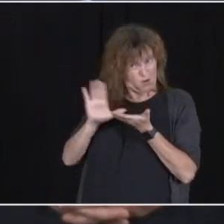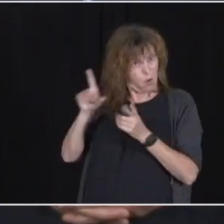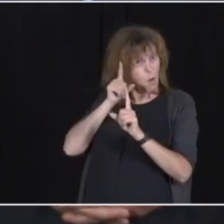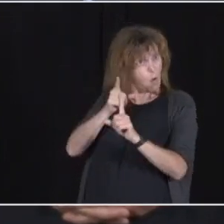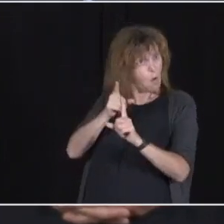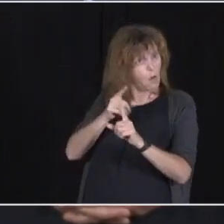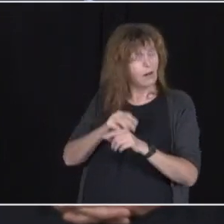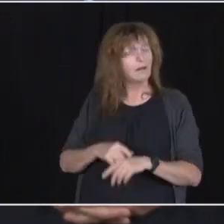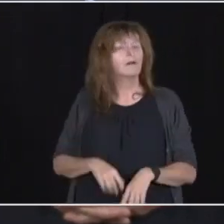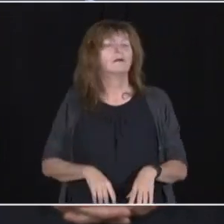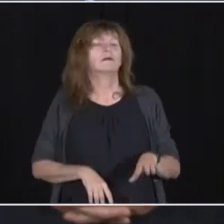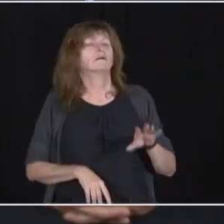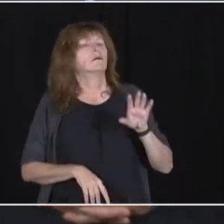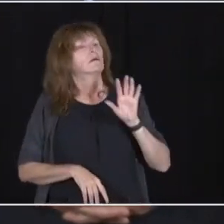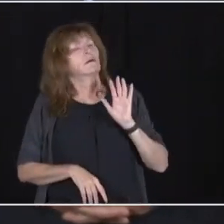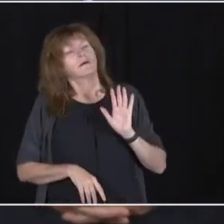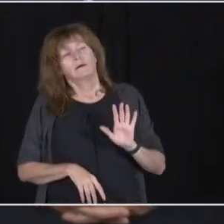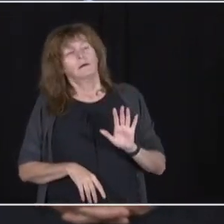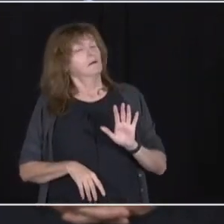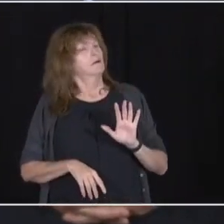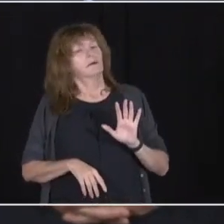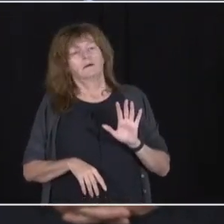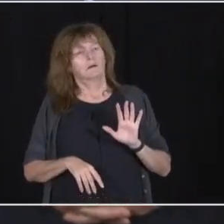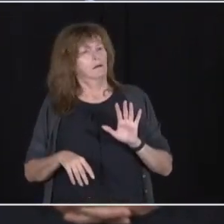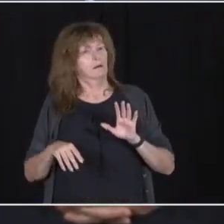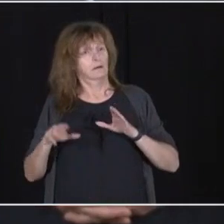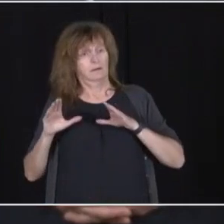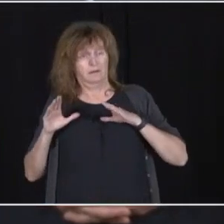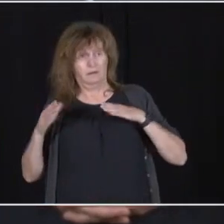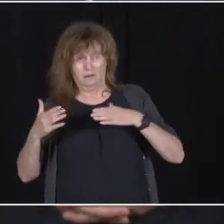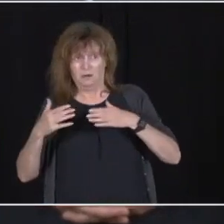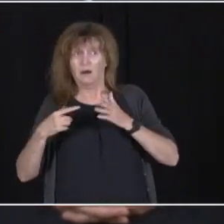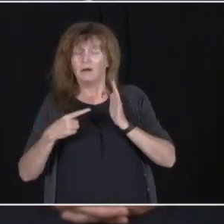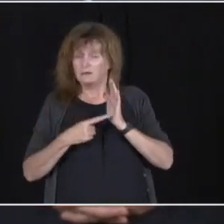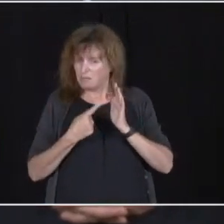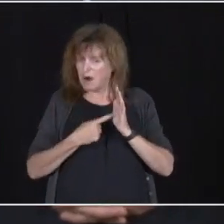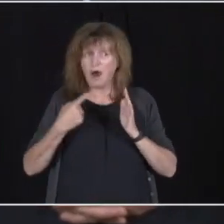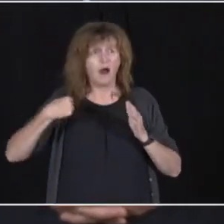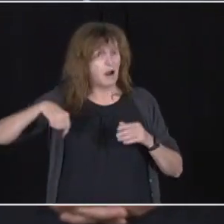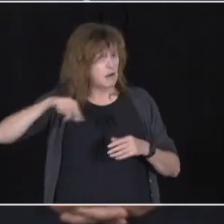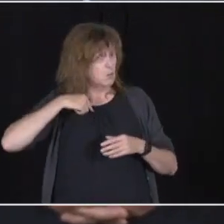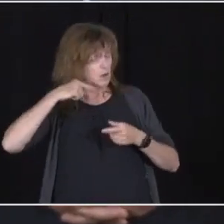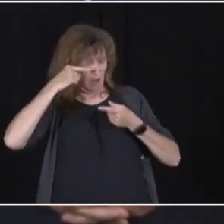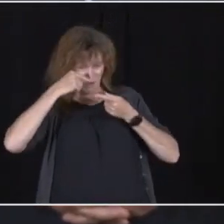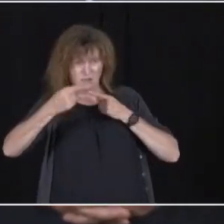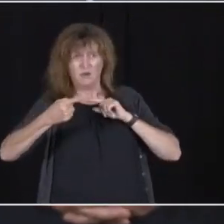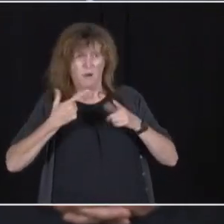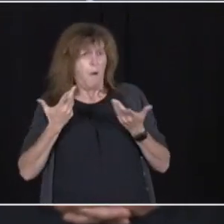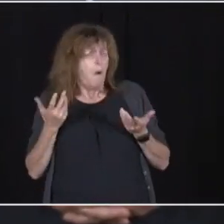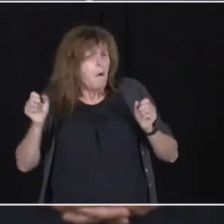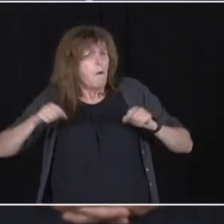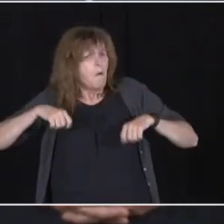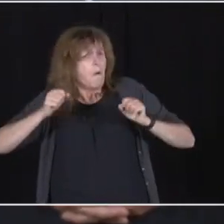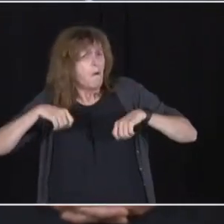We have caucus members. We all disagree. And to be very frank, I disagree with the caucus sometimes.